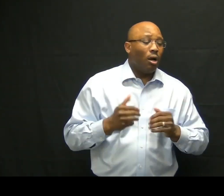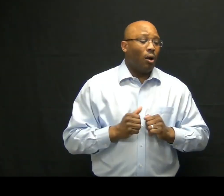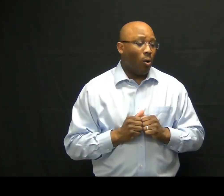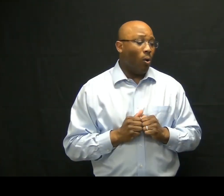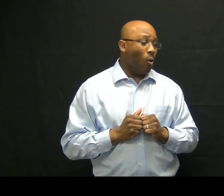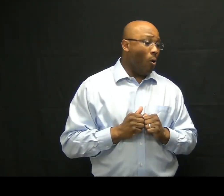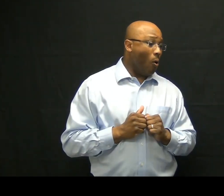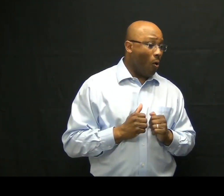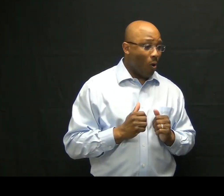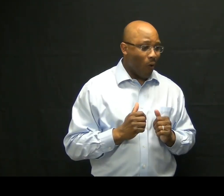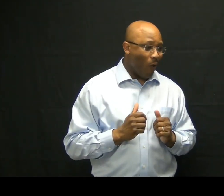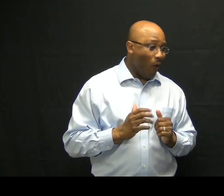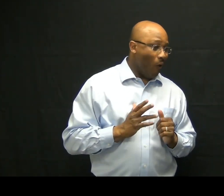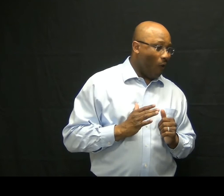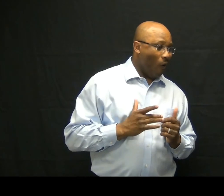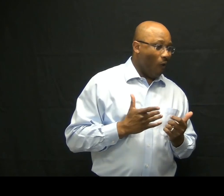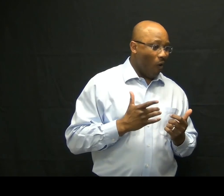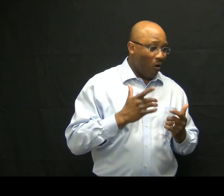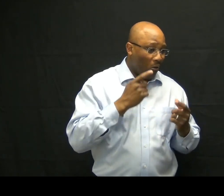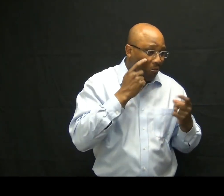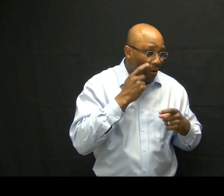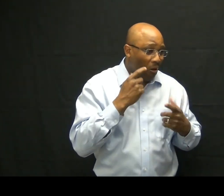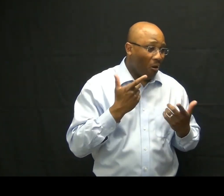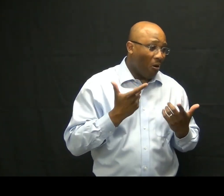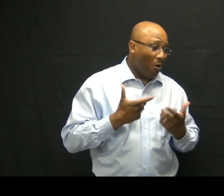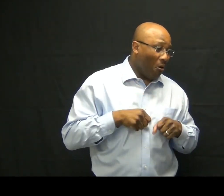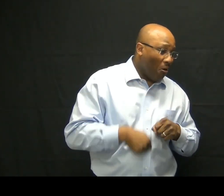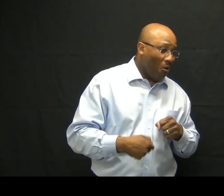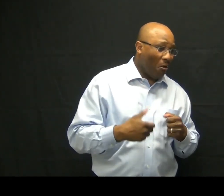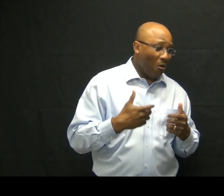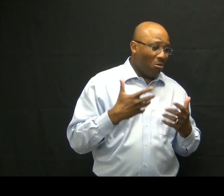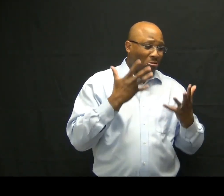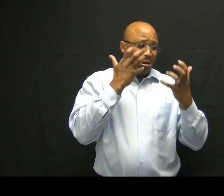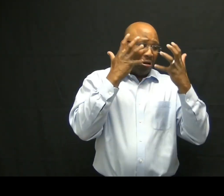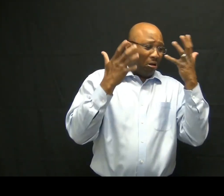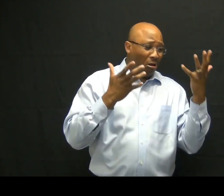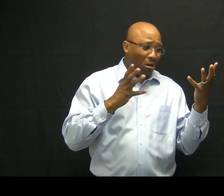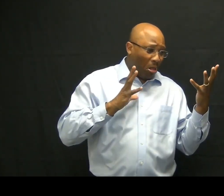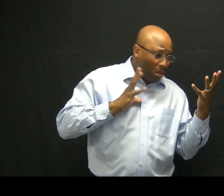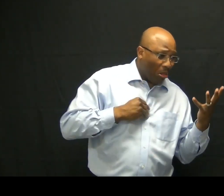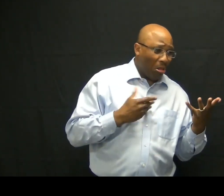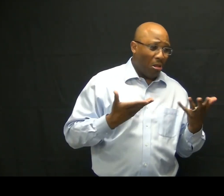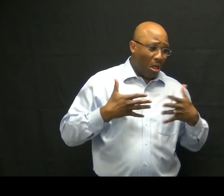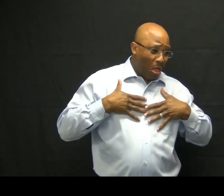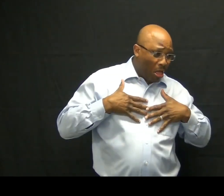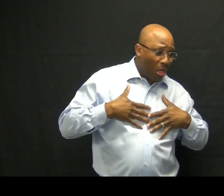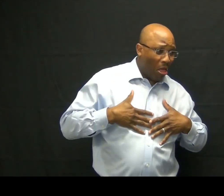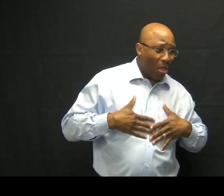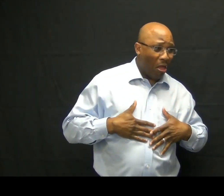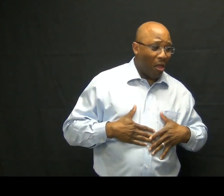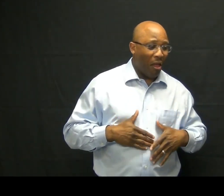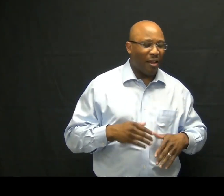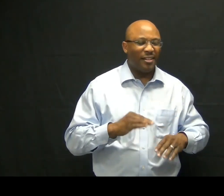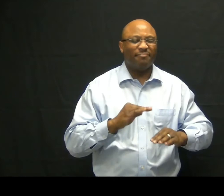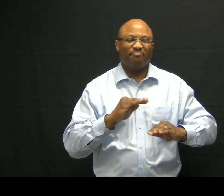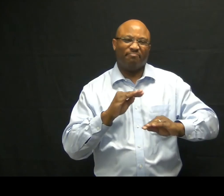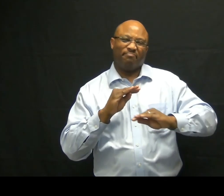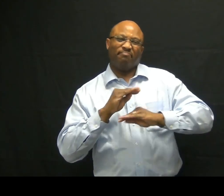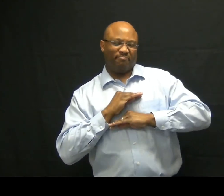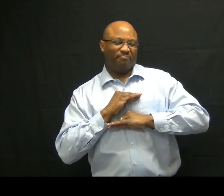is to get a response from the victim, and that it is best that the bully